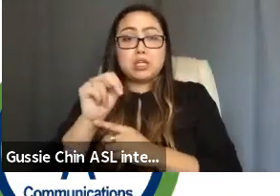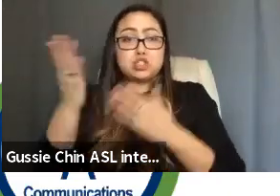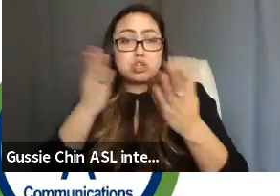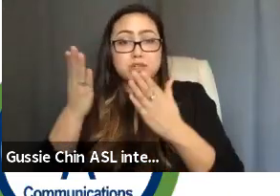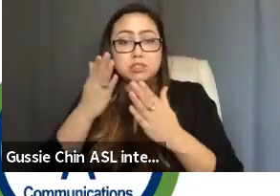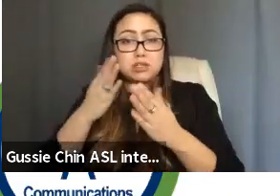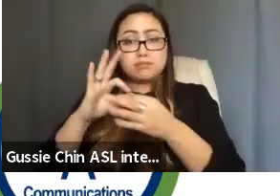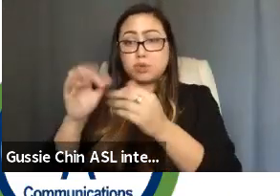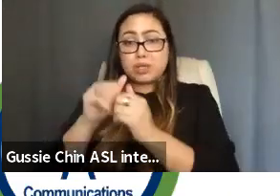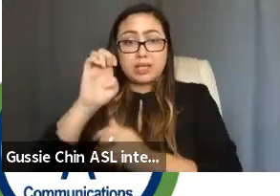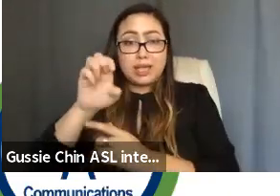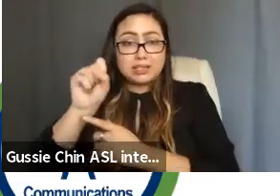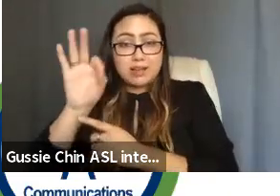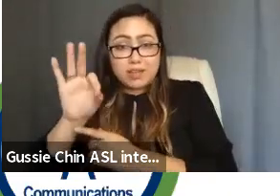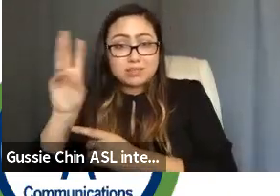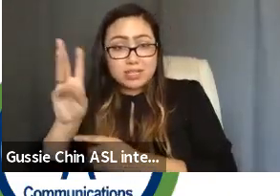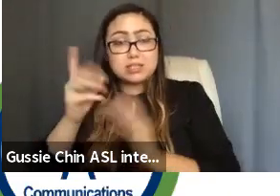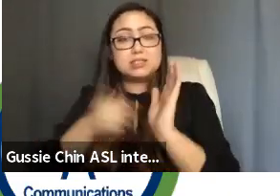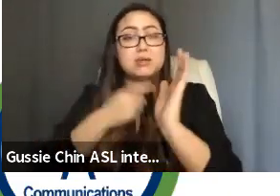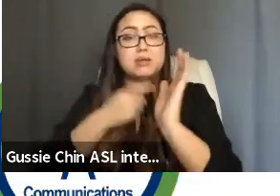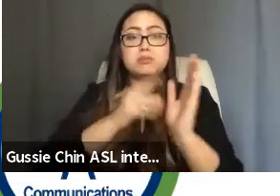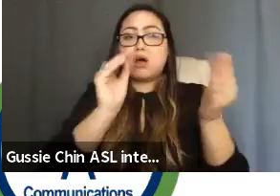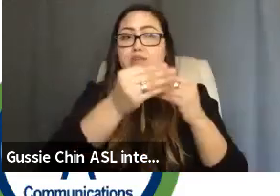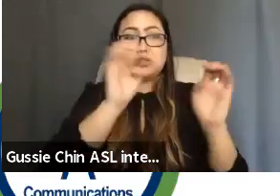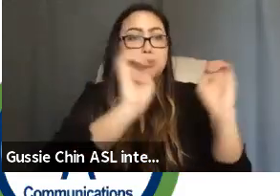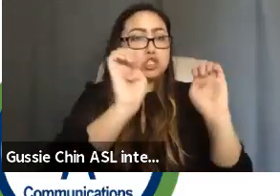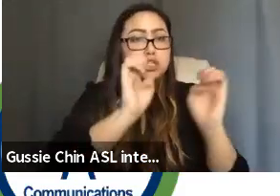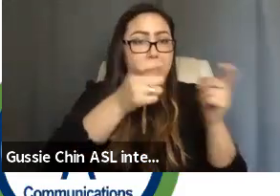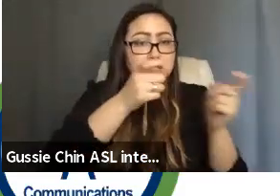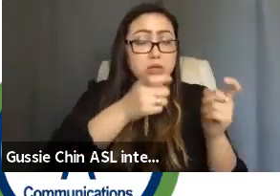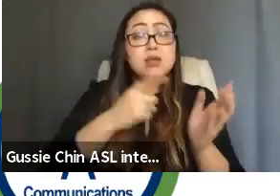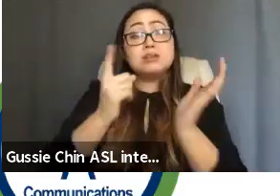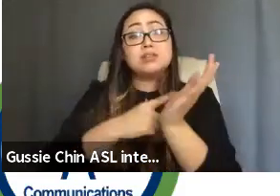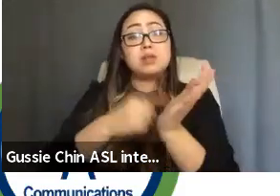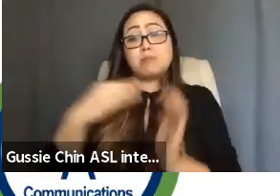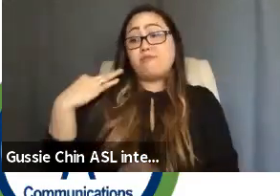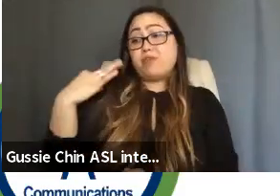it's in the office of emergency management, and sometimes it's voluntary agencies, such